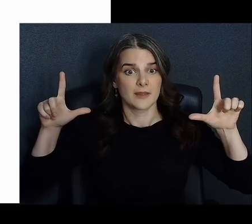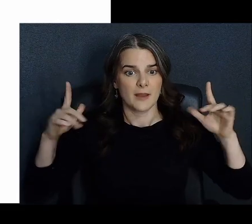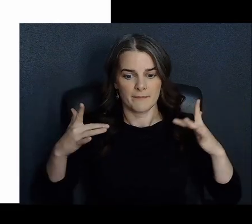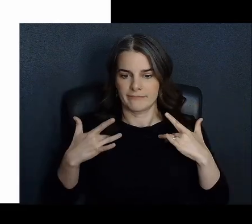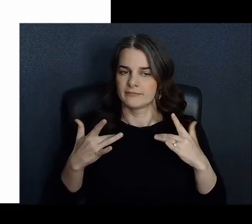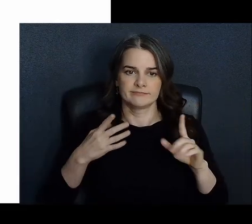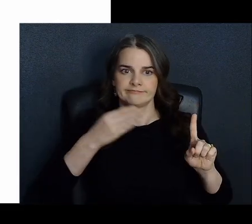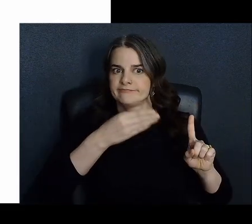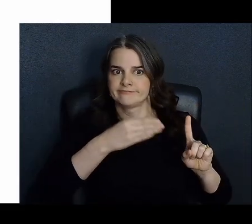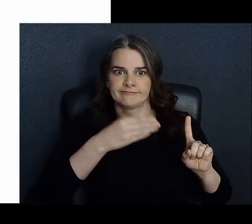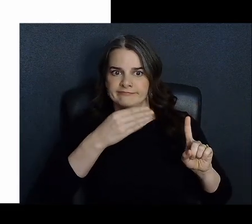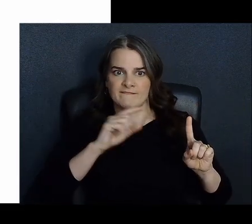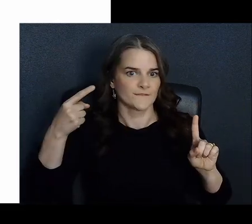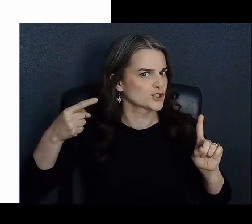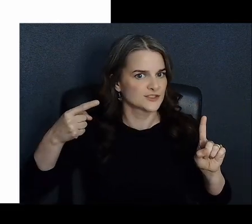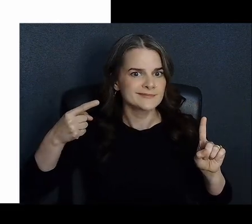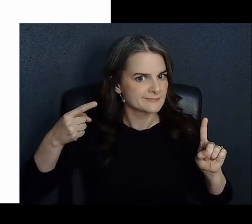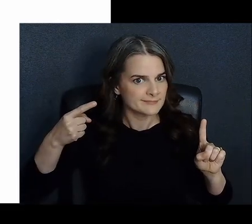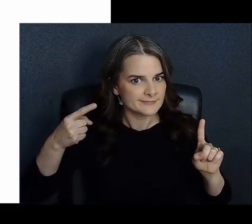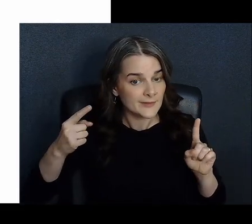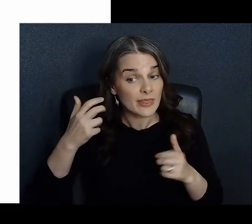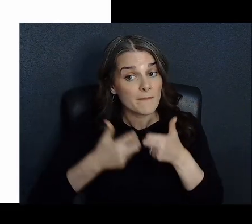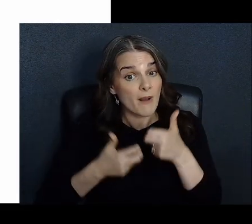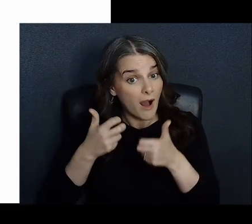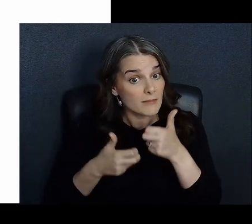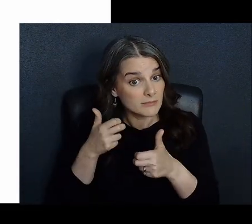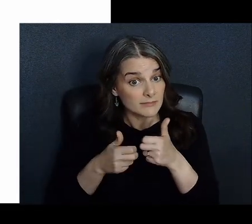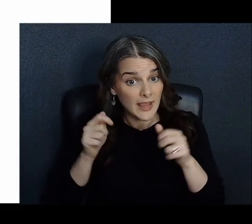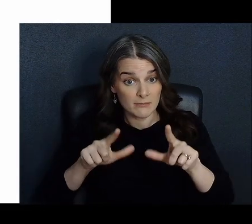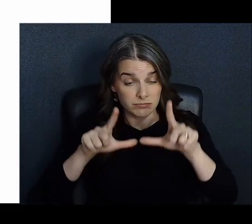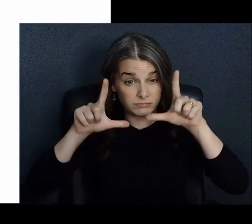The problem with optical magnifiers is it can only magnify to the degree